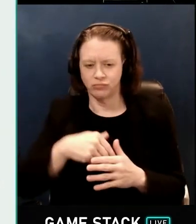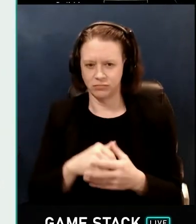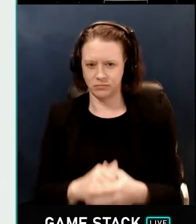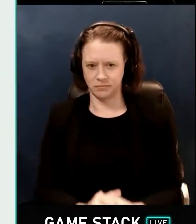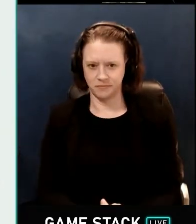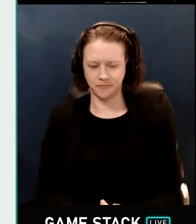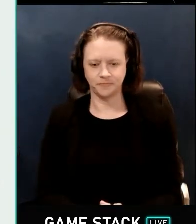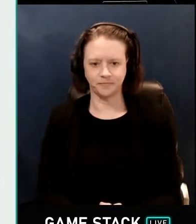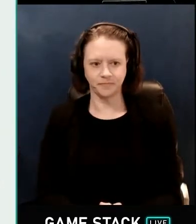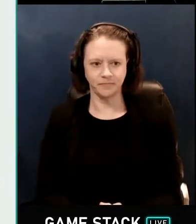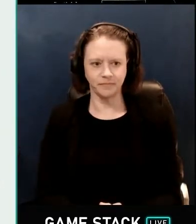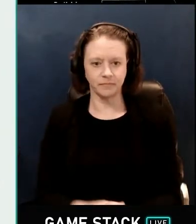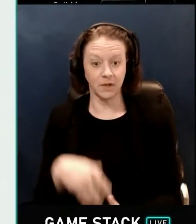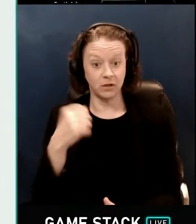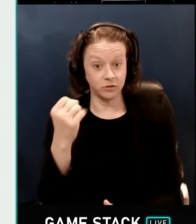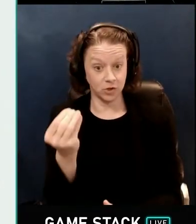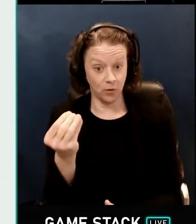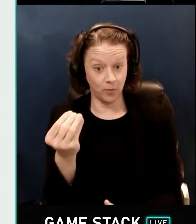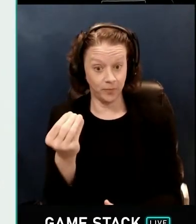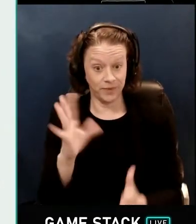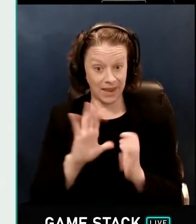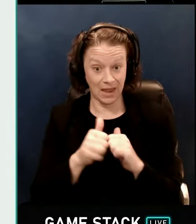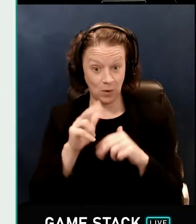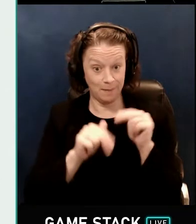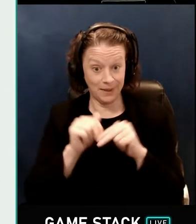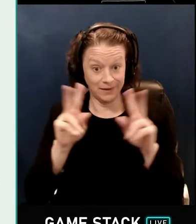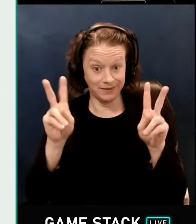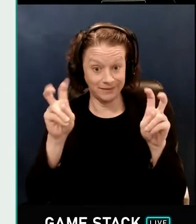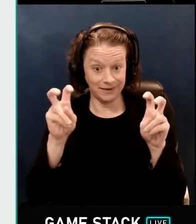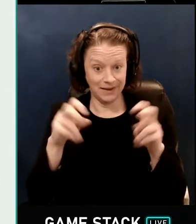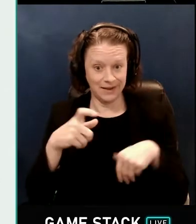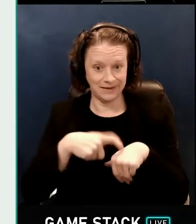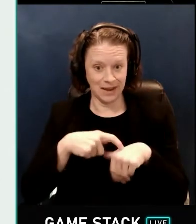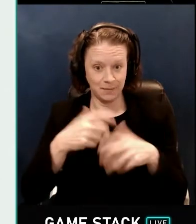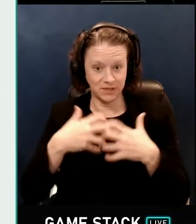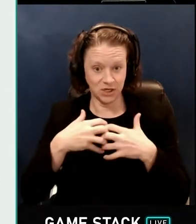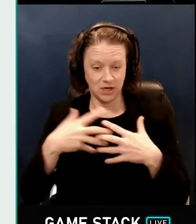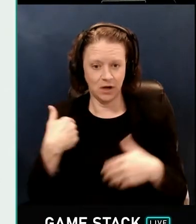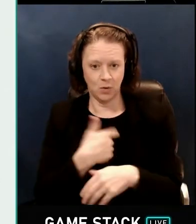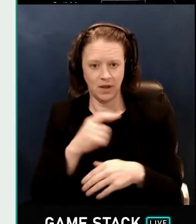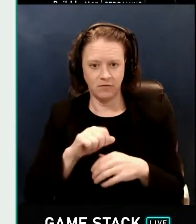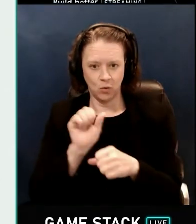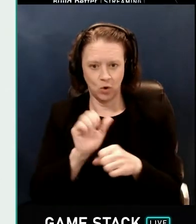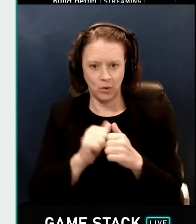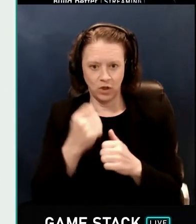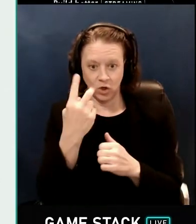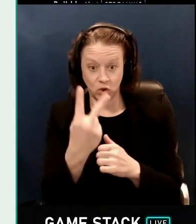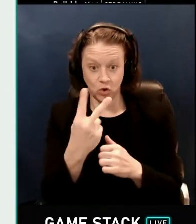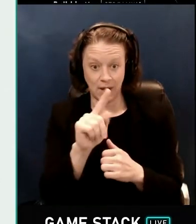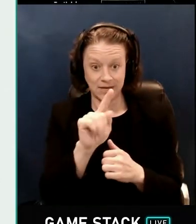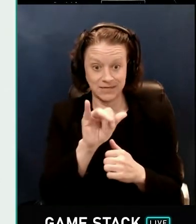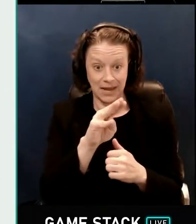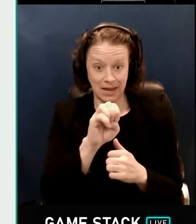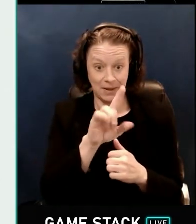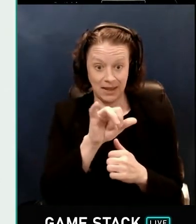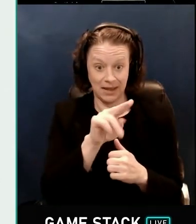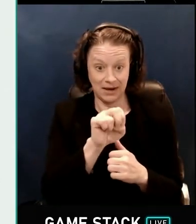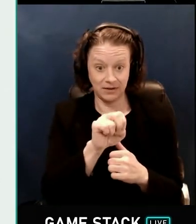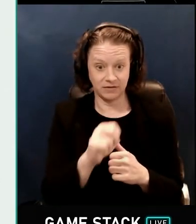So, in order to build that time machine, we have to work with two timelines. One is the player reacting to what's on their screen